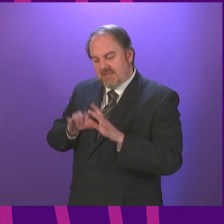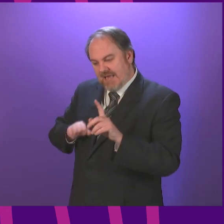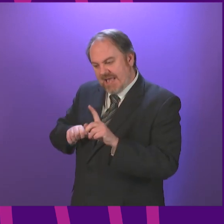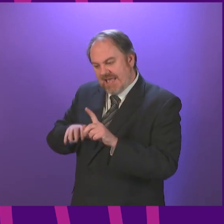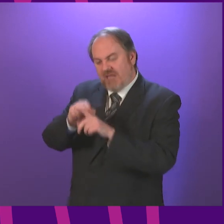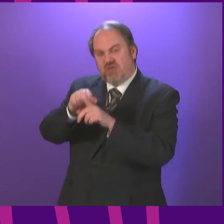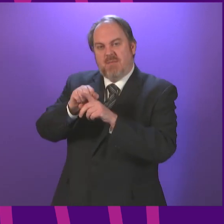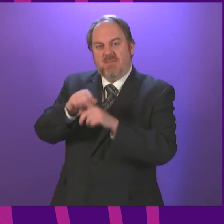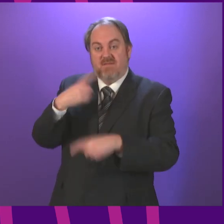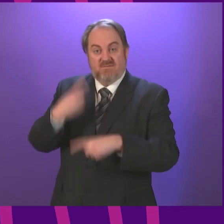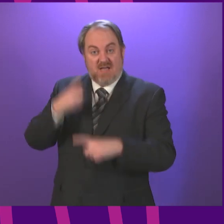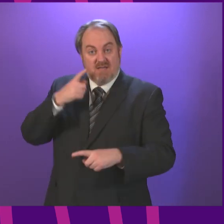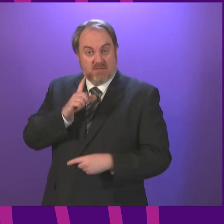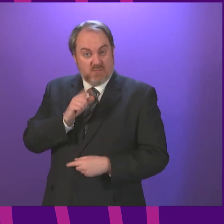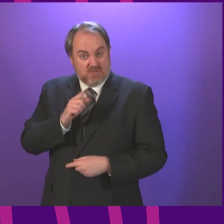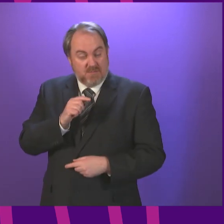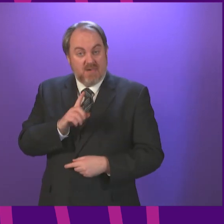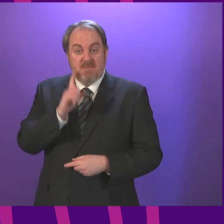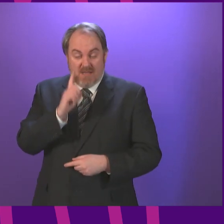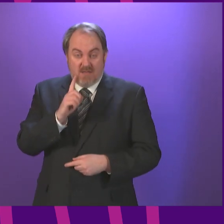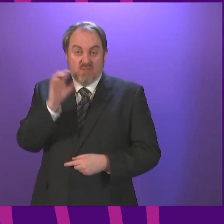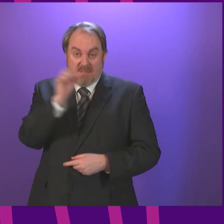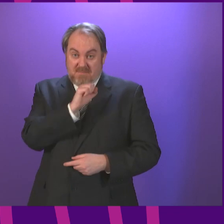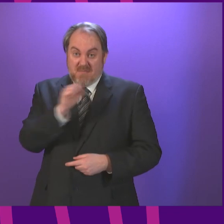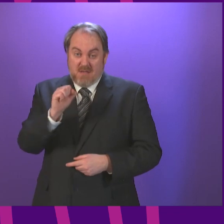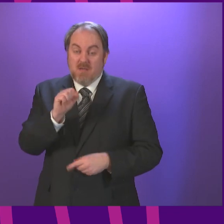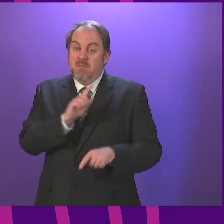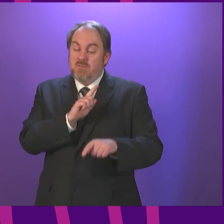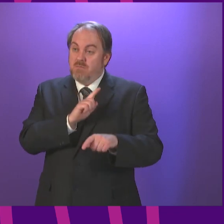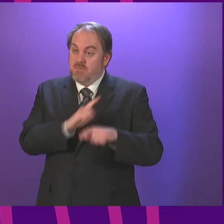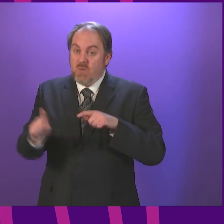Let us not lose sight of the fact that many cancer treatments have continued and will